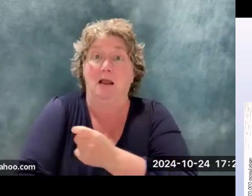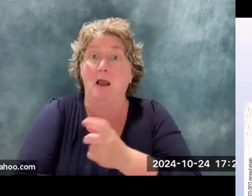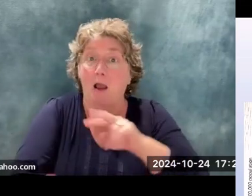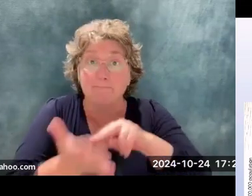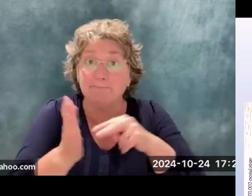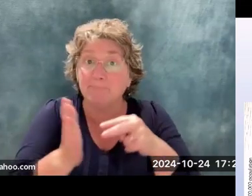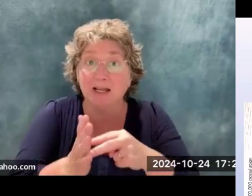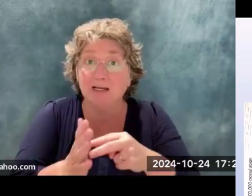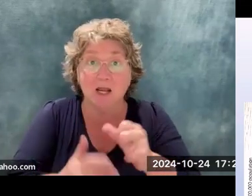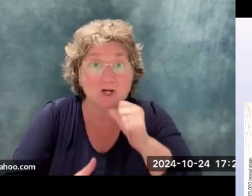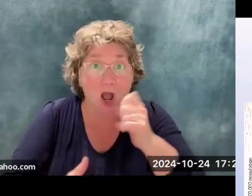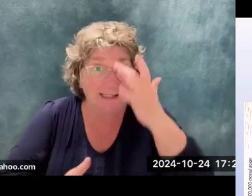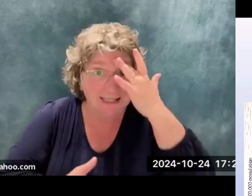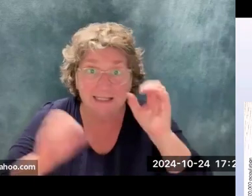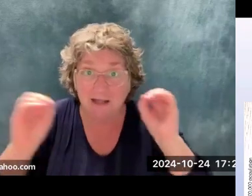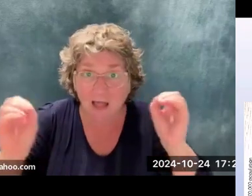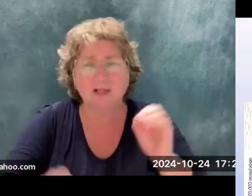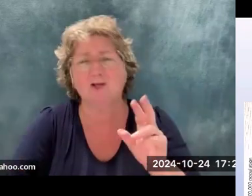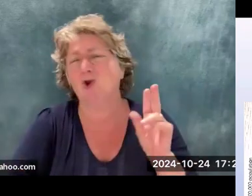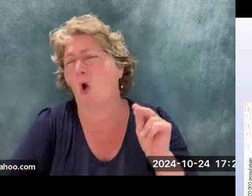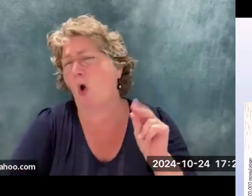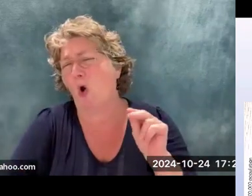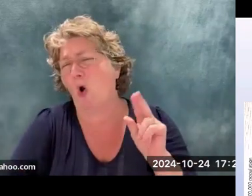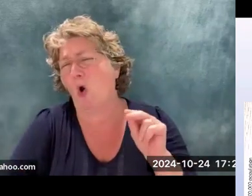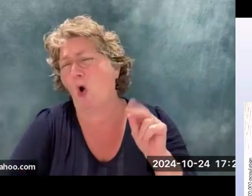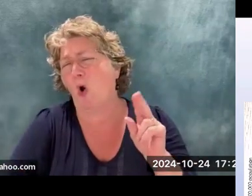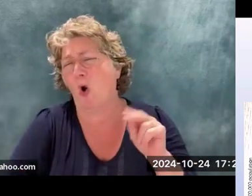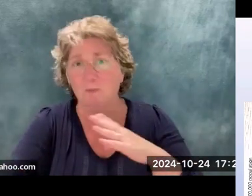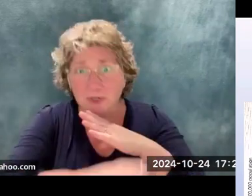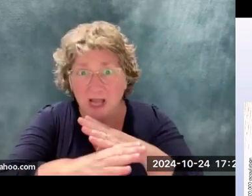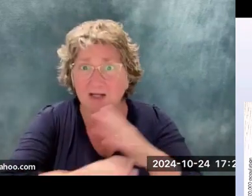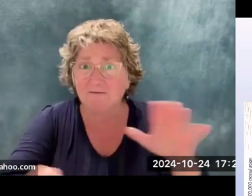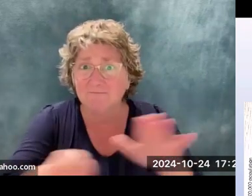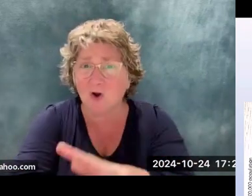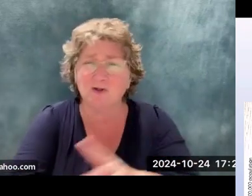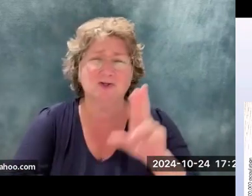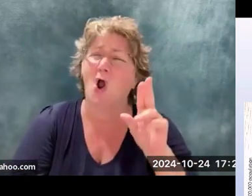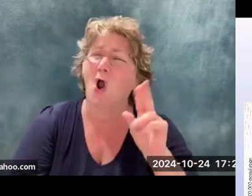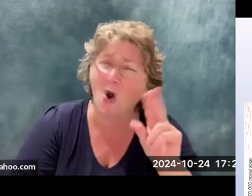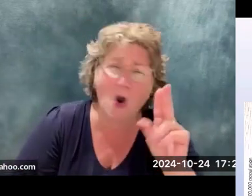In fact, they don't always protect you from infection. they usually don't protect you from infection,